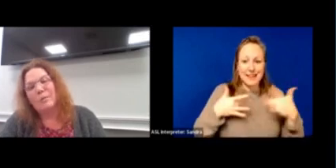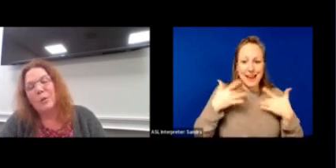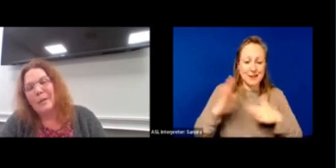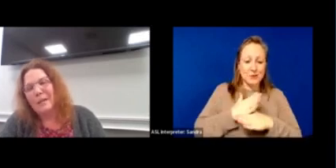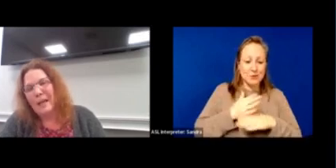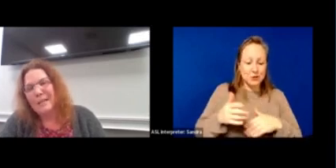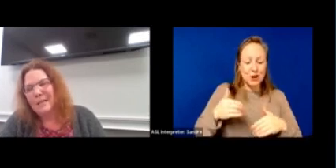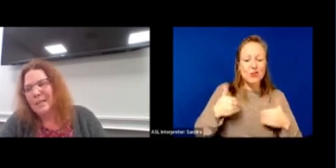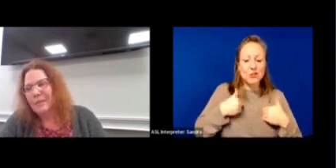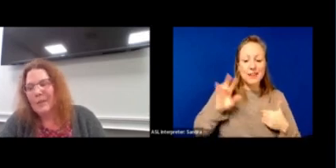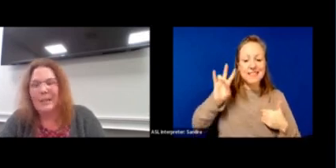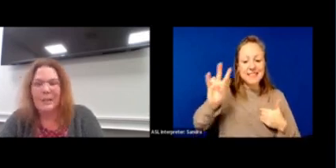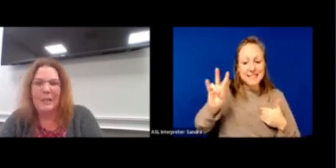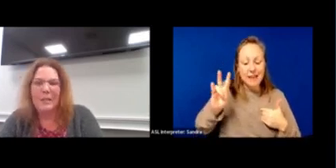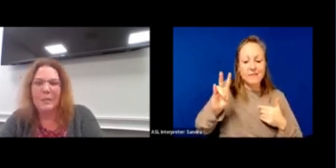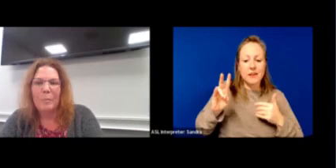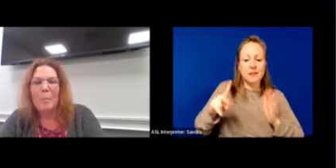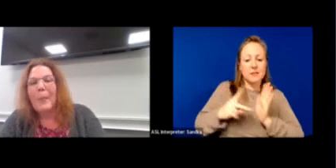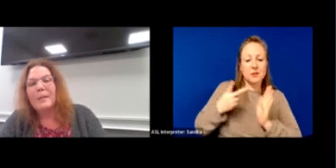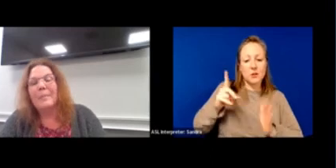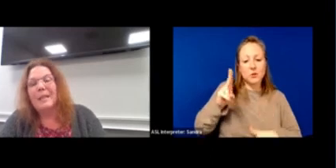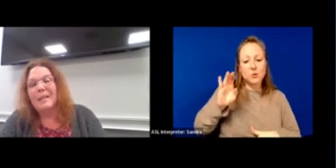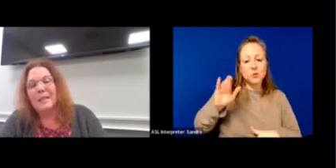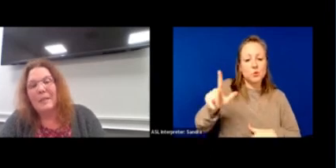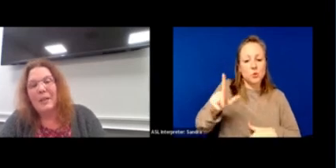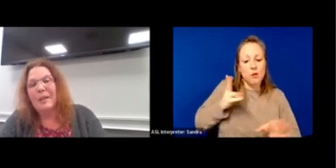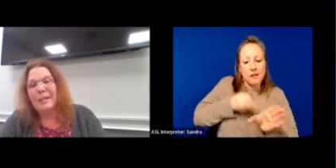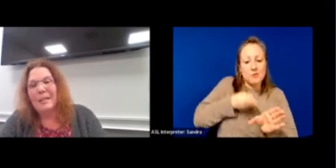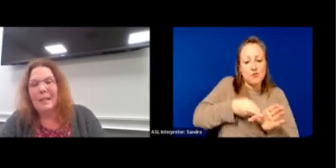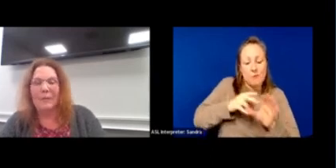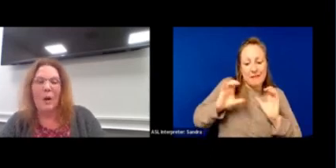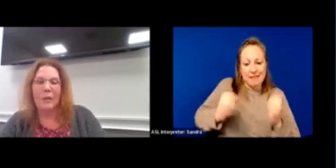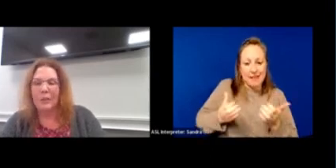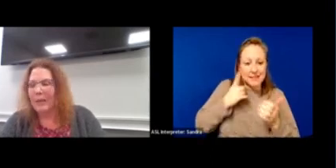enrollment classes for next semester. So that means that seven classes that have college